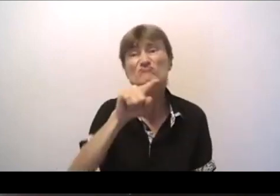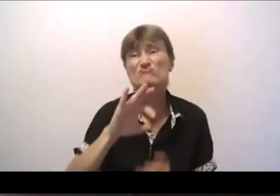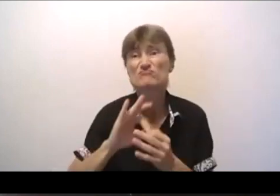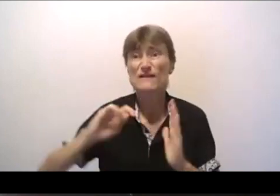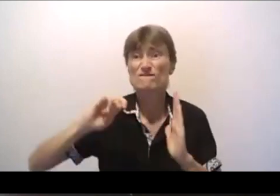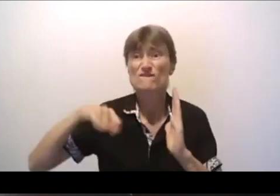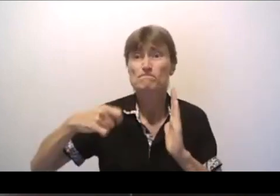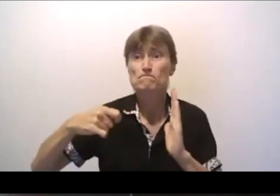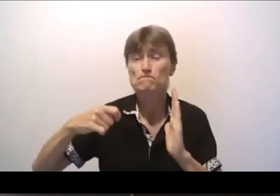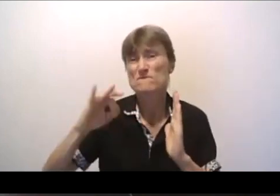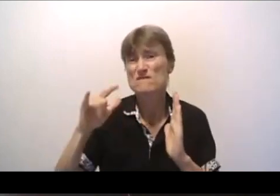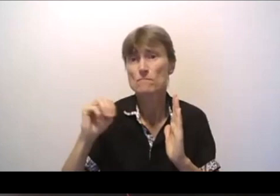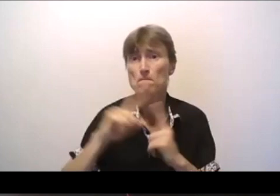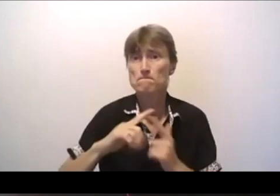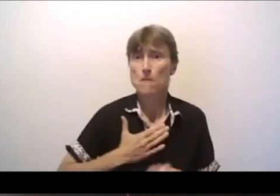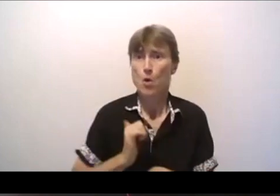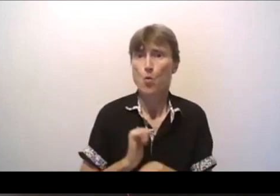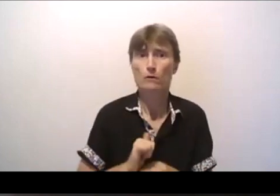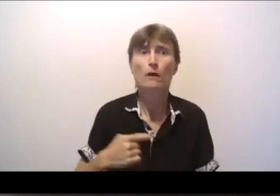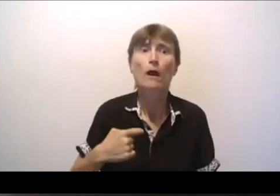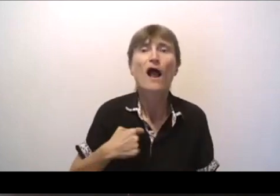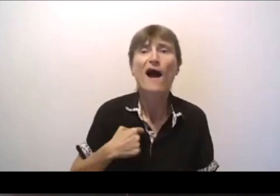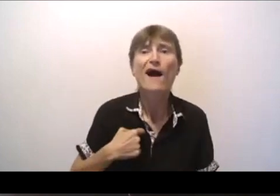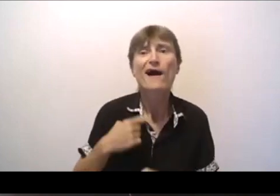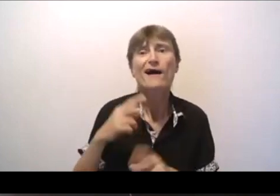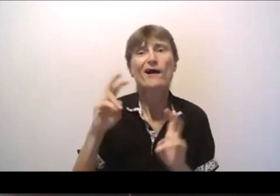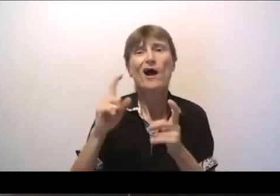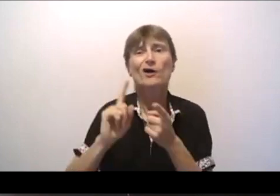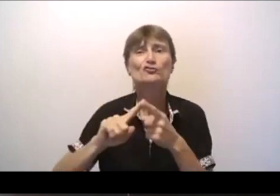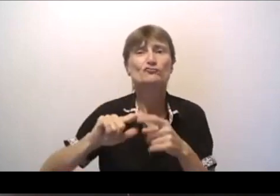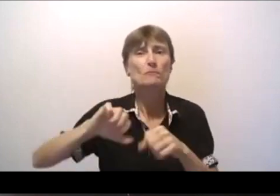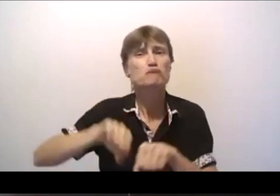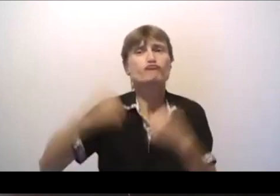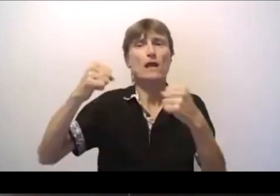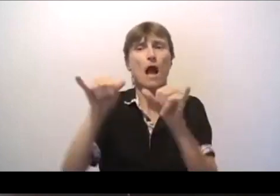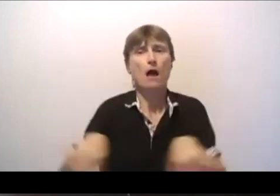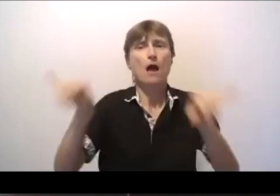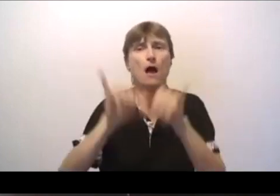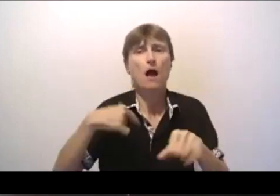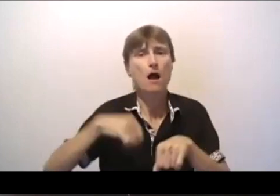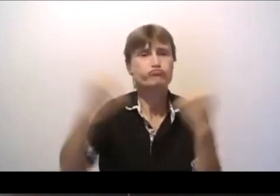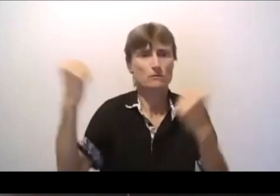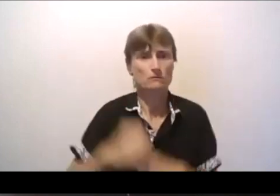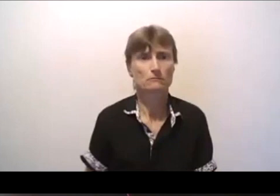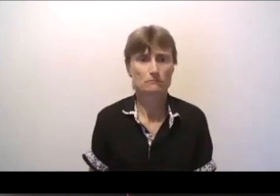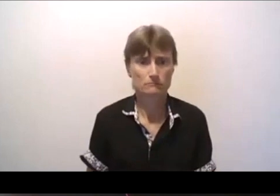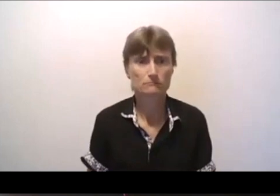and pushing boundaries there's a clip on the side there from uh an nfb piece that i did and up on top